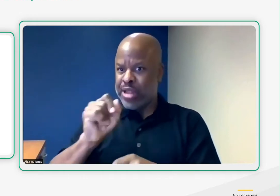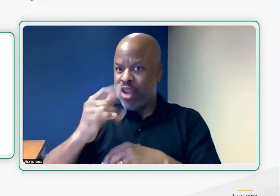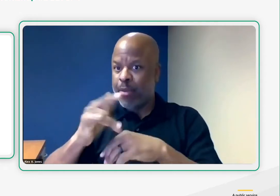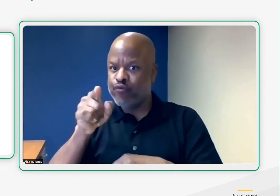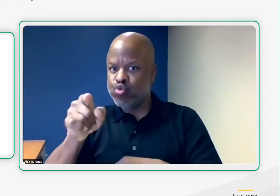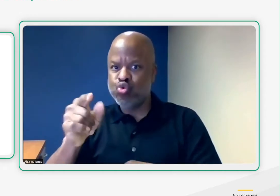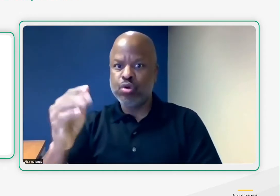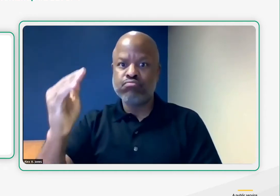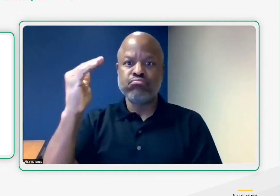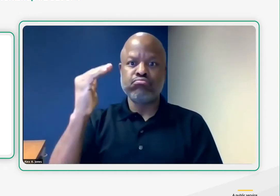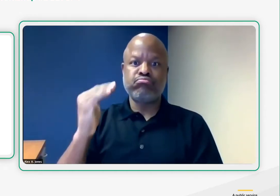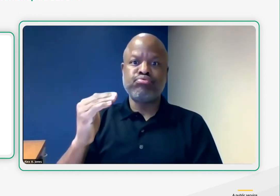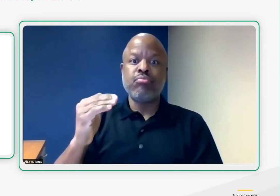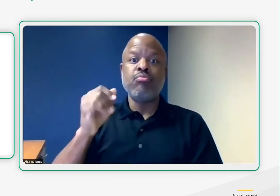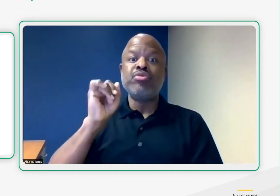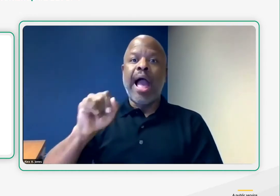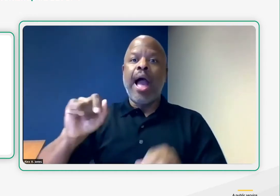And that link is available for you there.